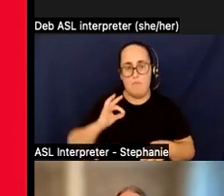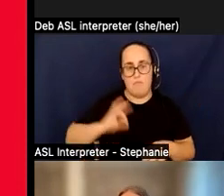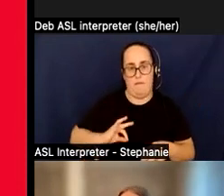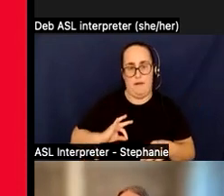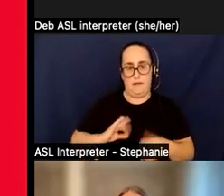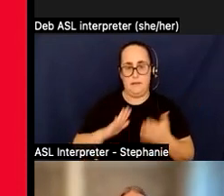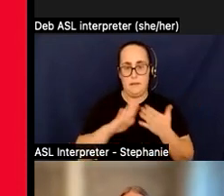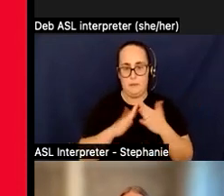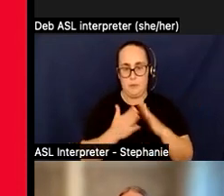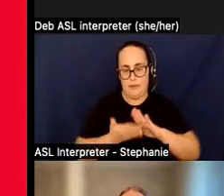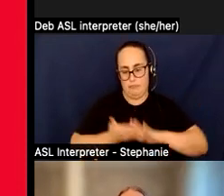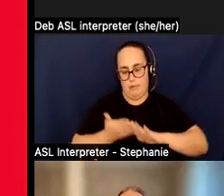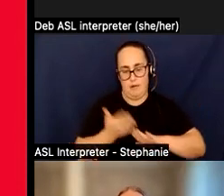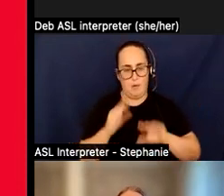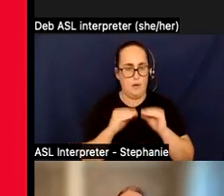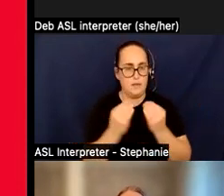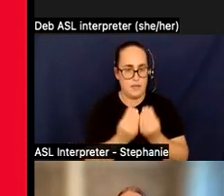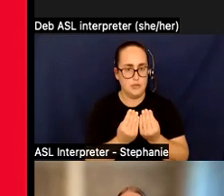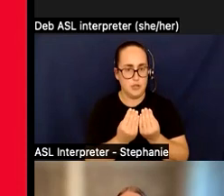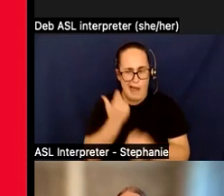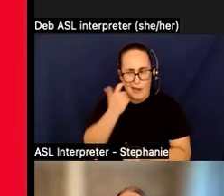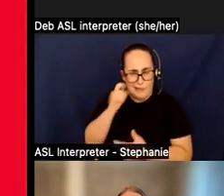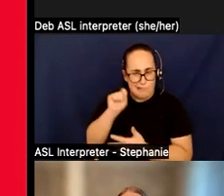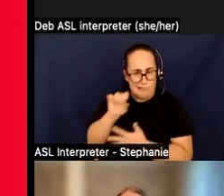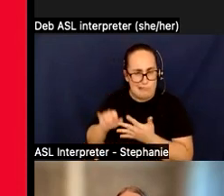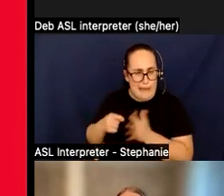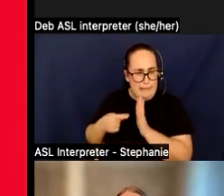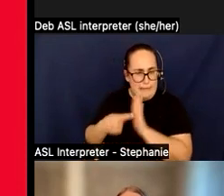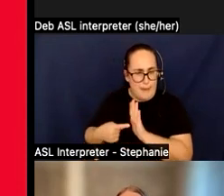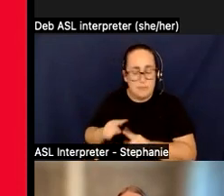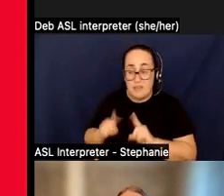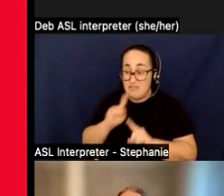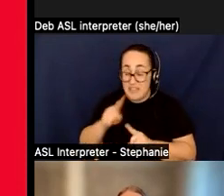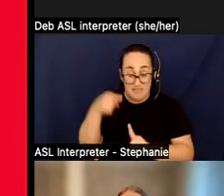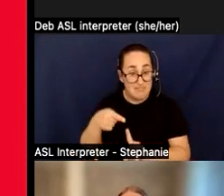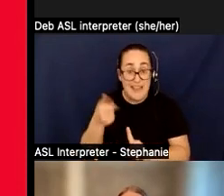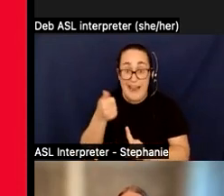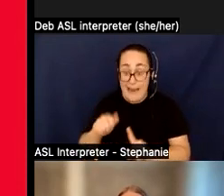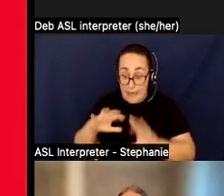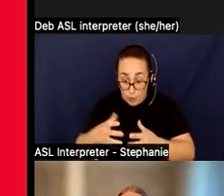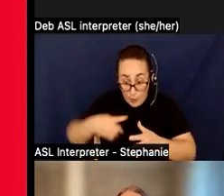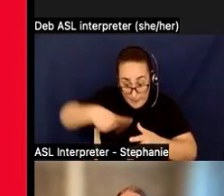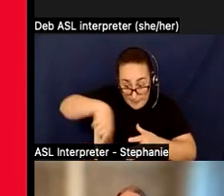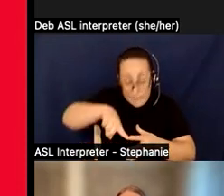but really it's any kind of group that is working together with the same goal in mind.